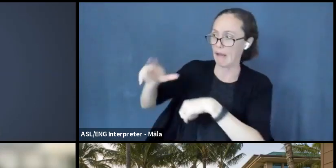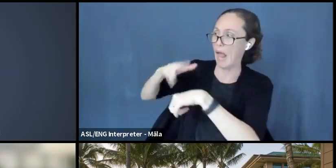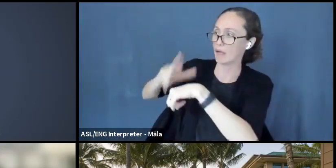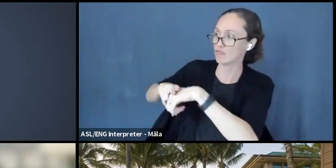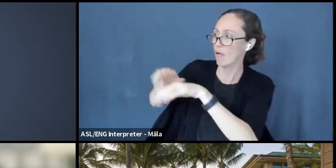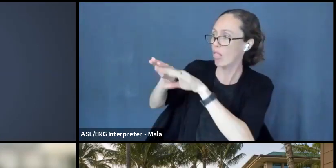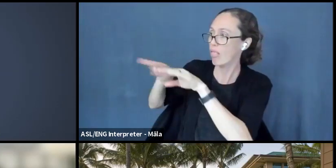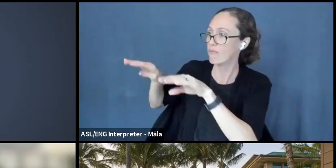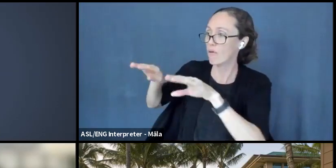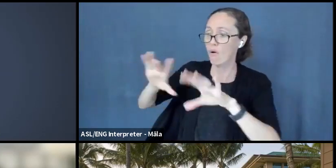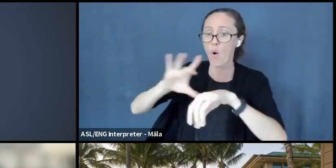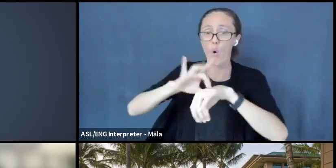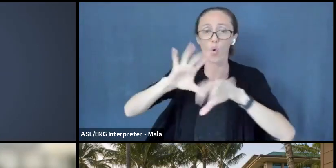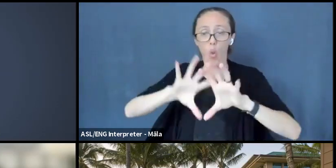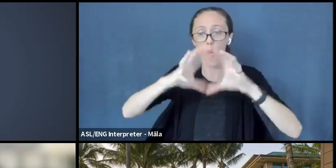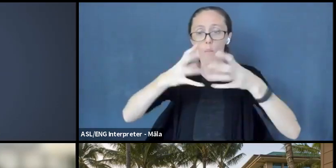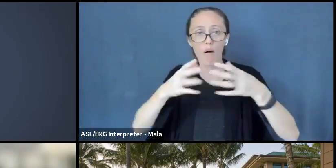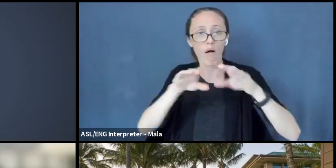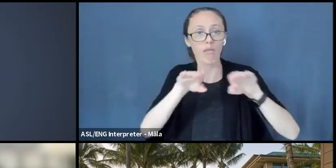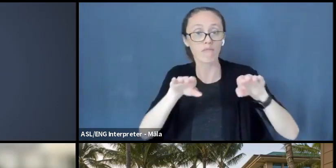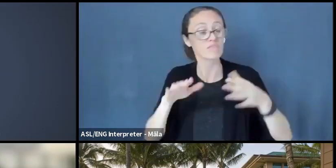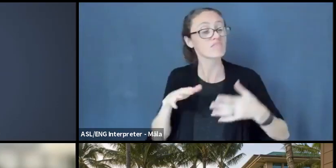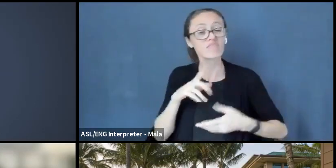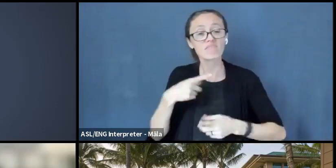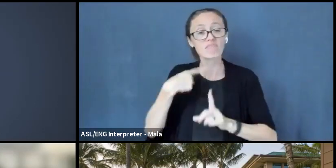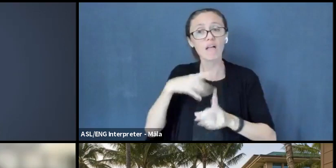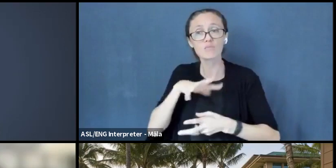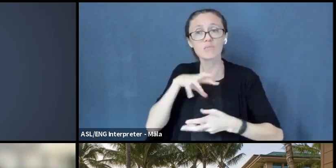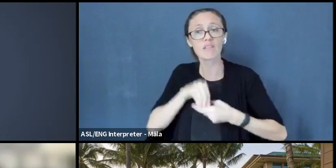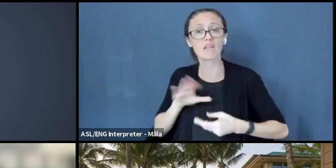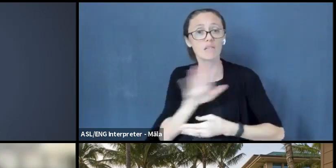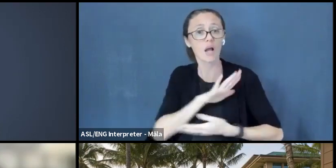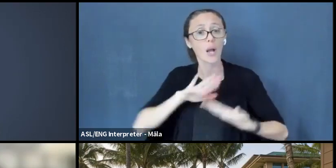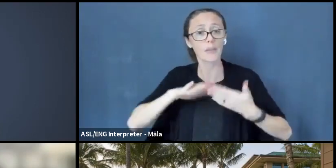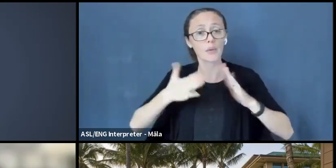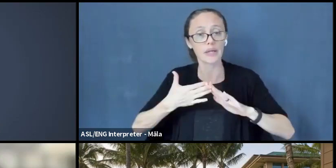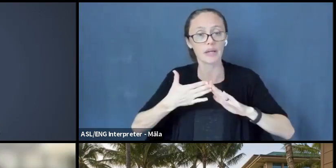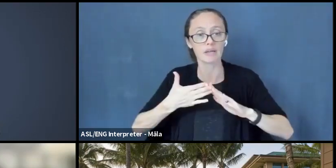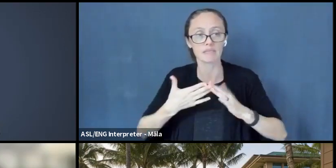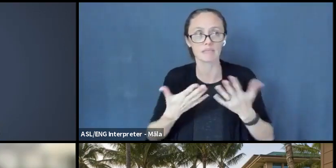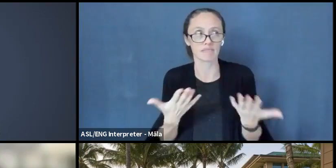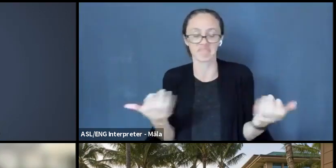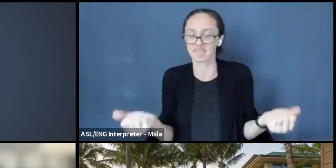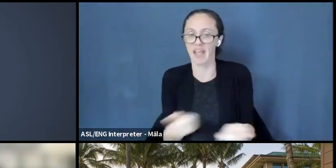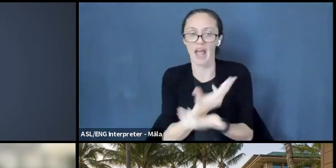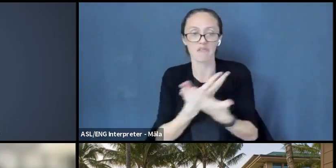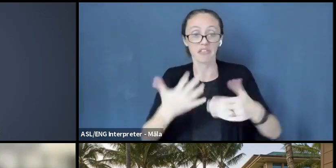And continue to use all of the measures that are available to us to prevent getting infected